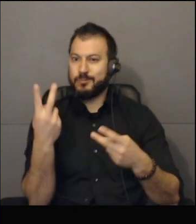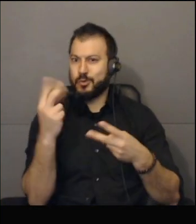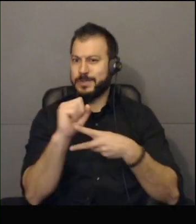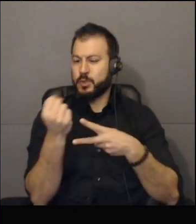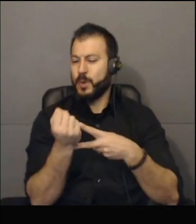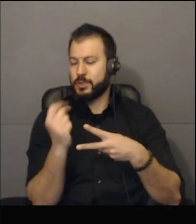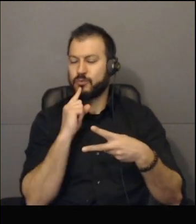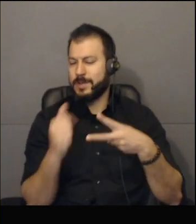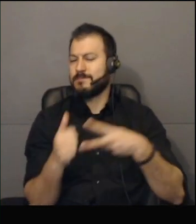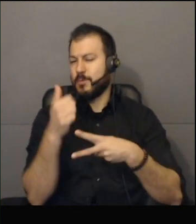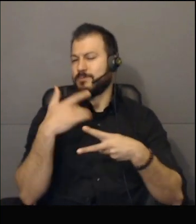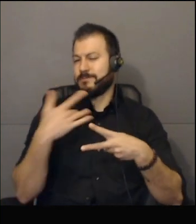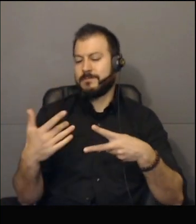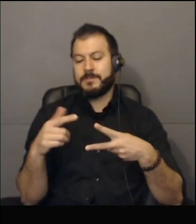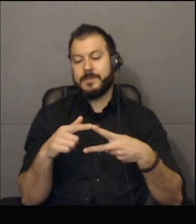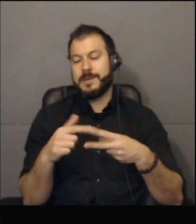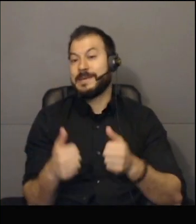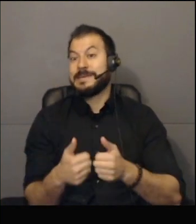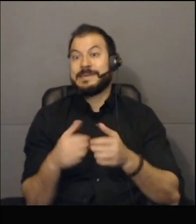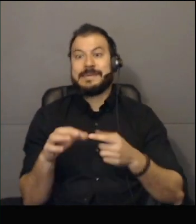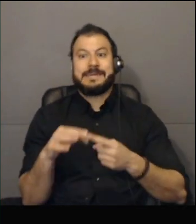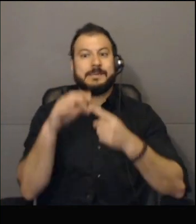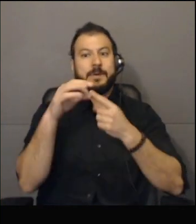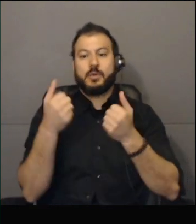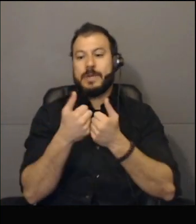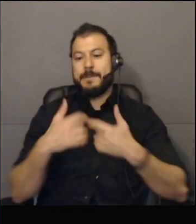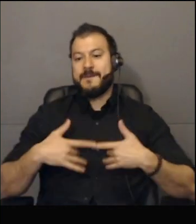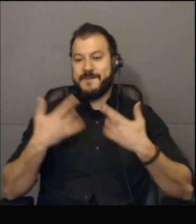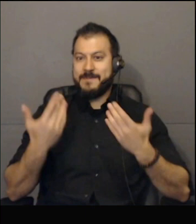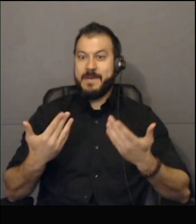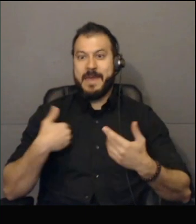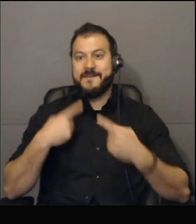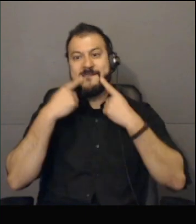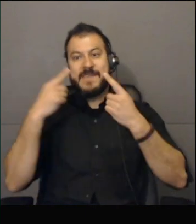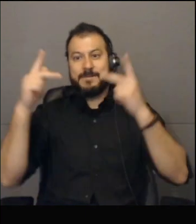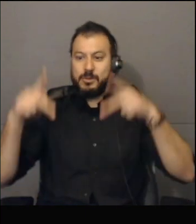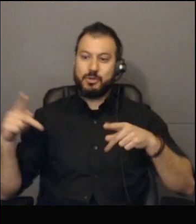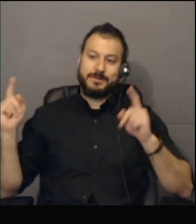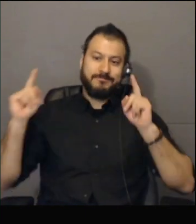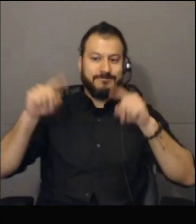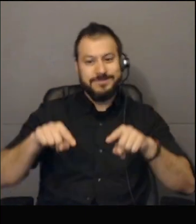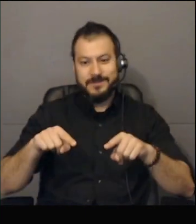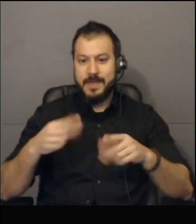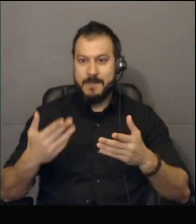A special gaming event that holds the celebrity may drive an unpredictable spike in player demand.